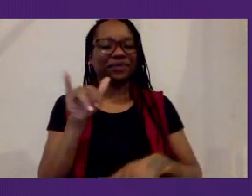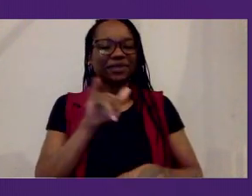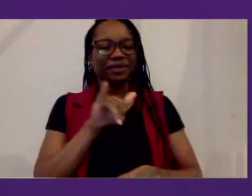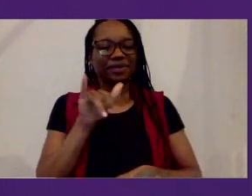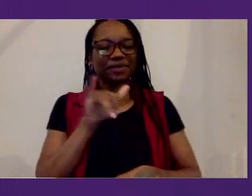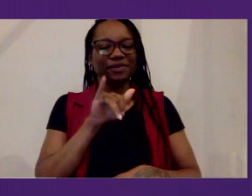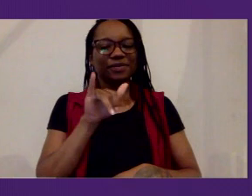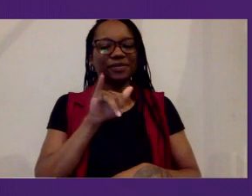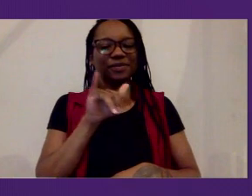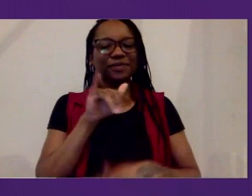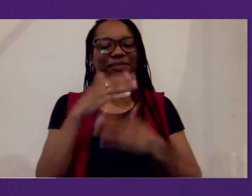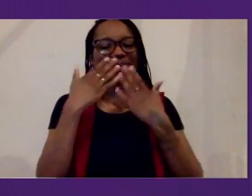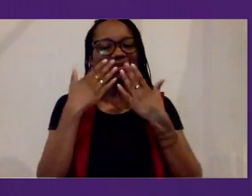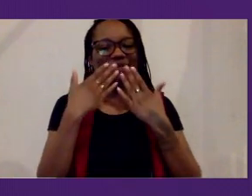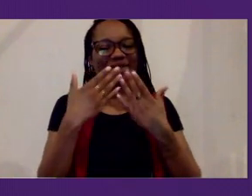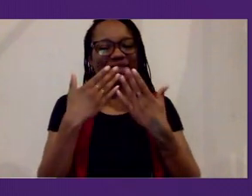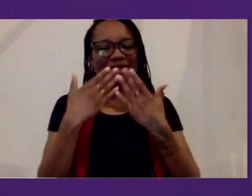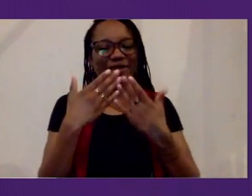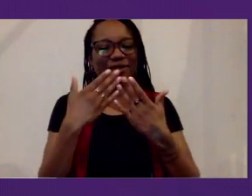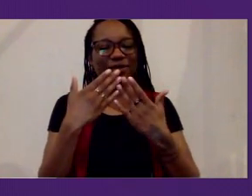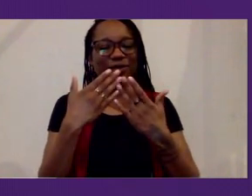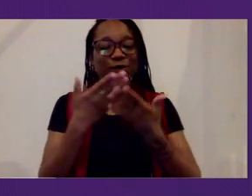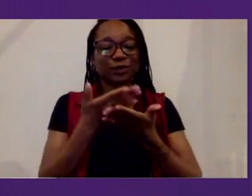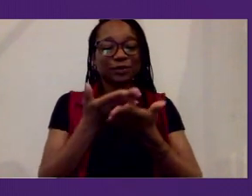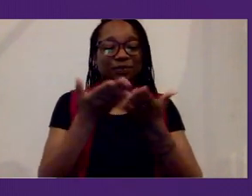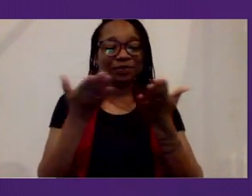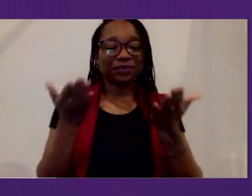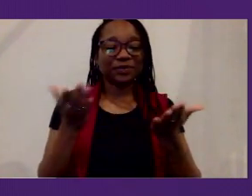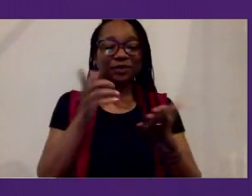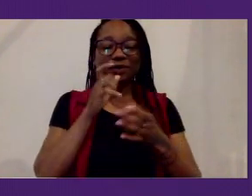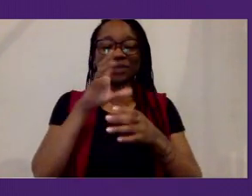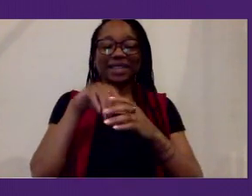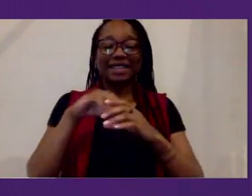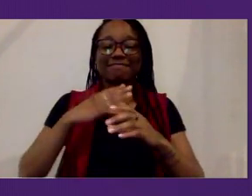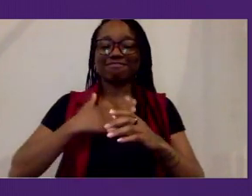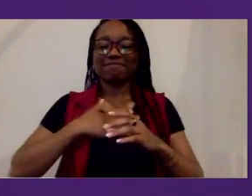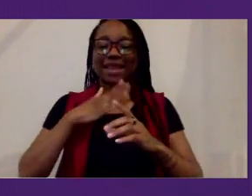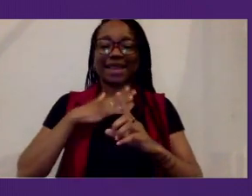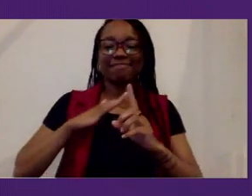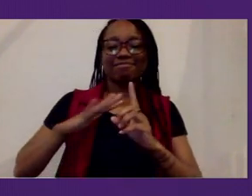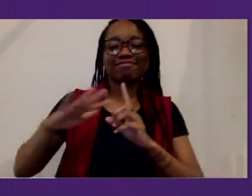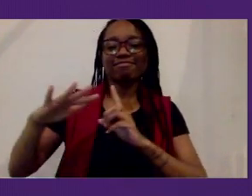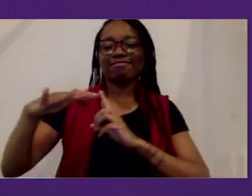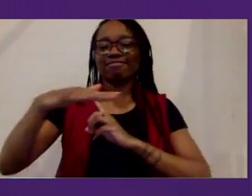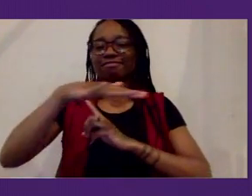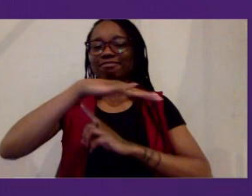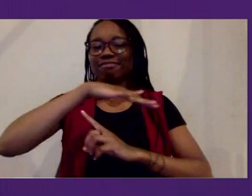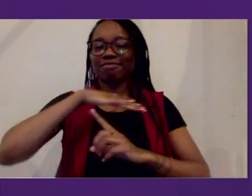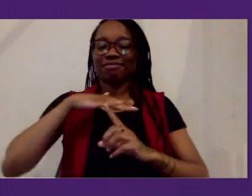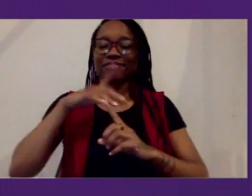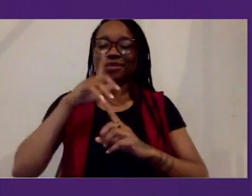thank you to all those in my sphere who are practicing with museum artifacts